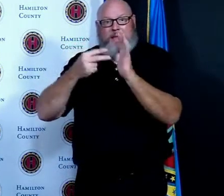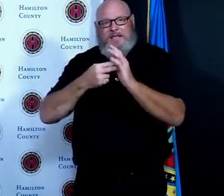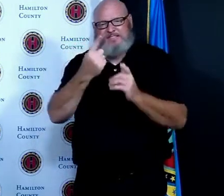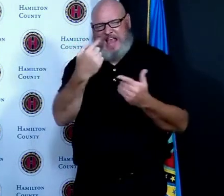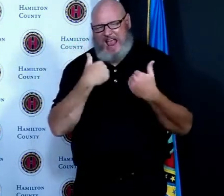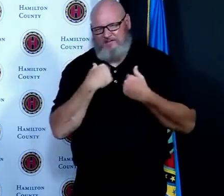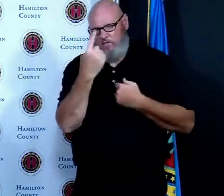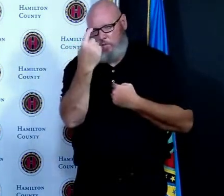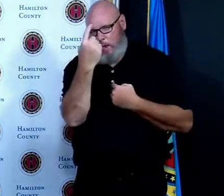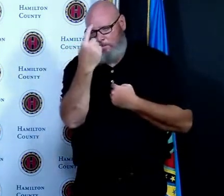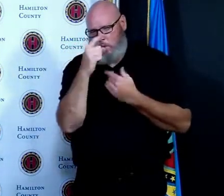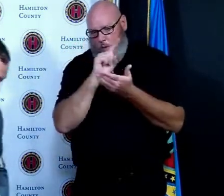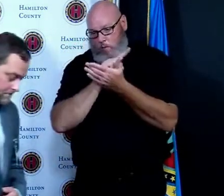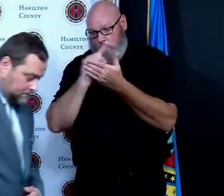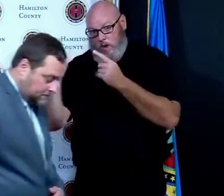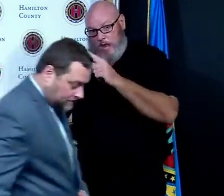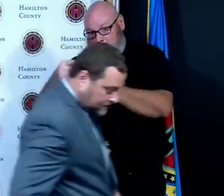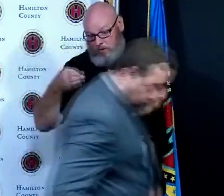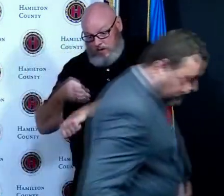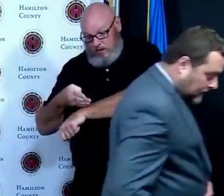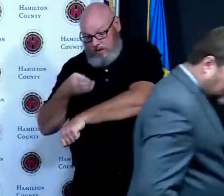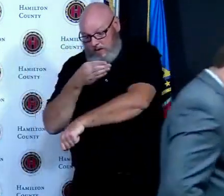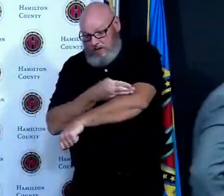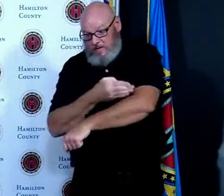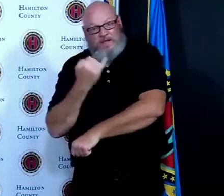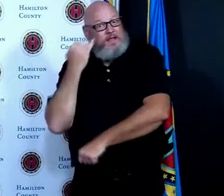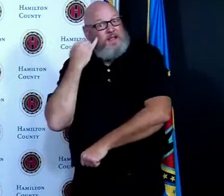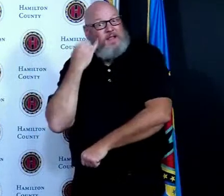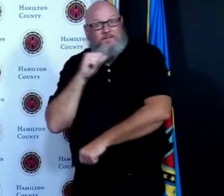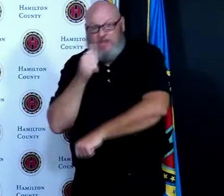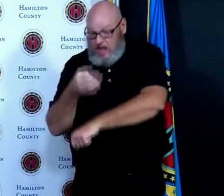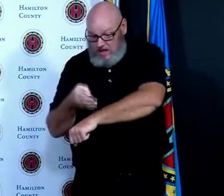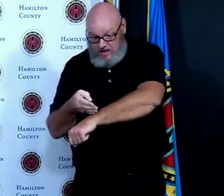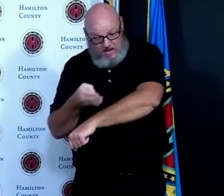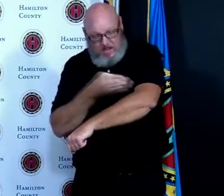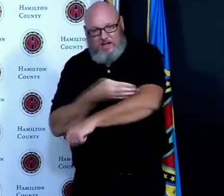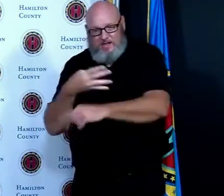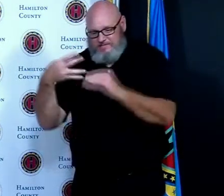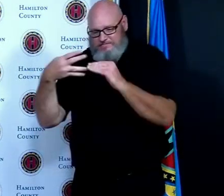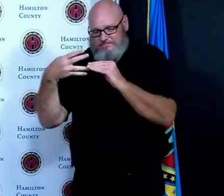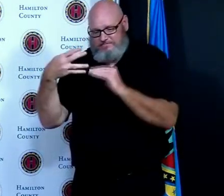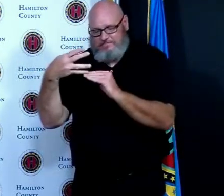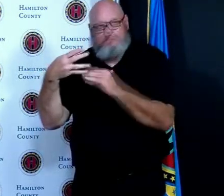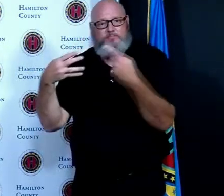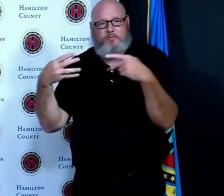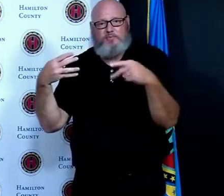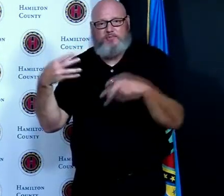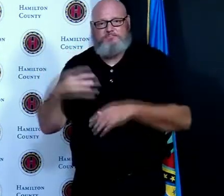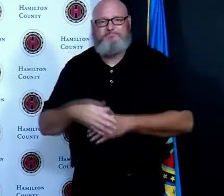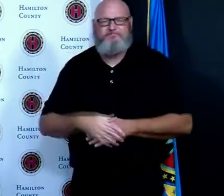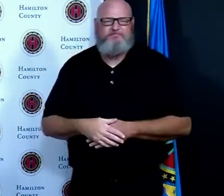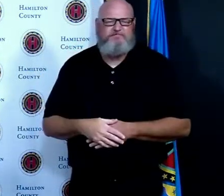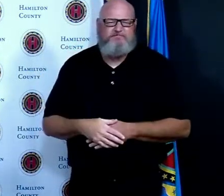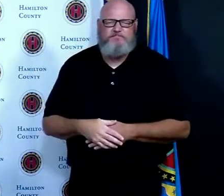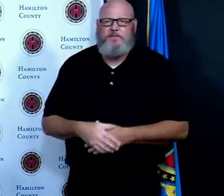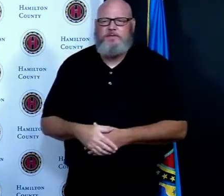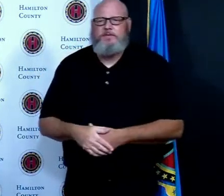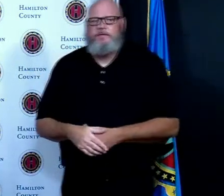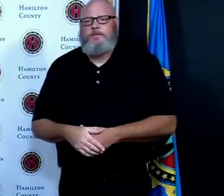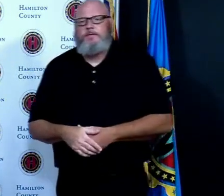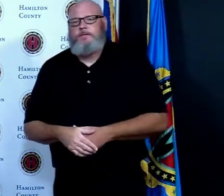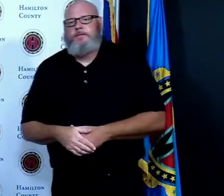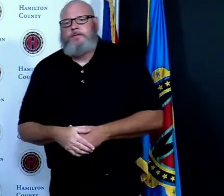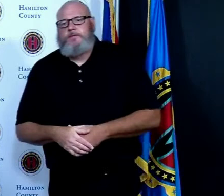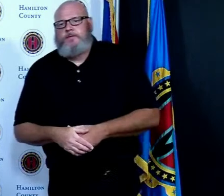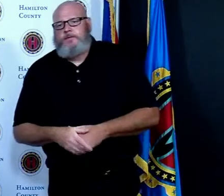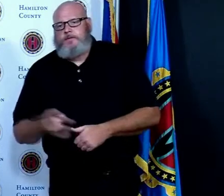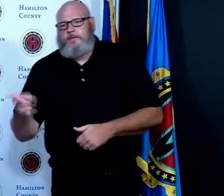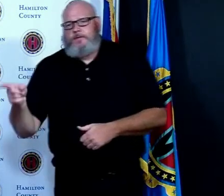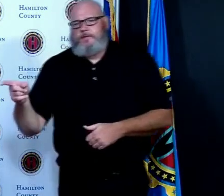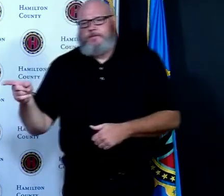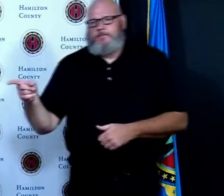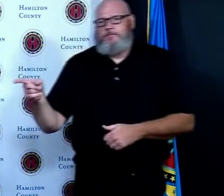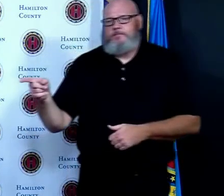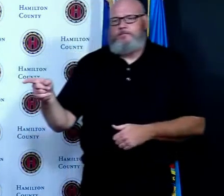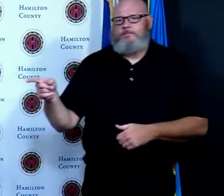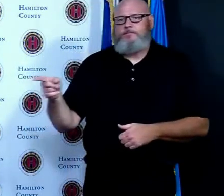yep can can can I just so Greg just gave you some really great information about the trends